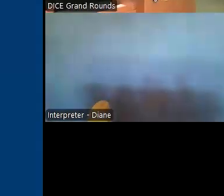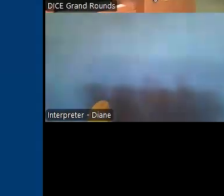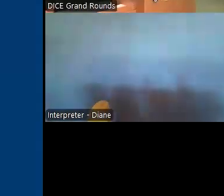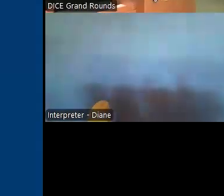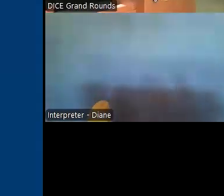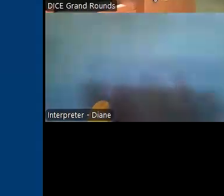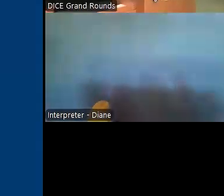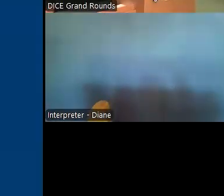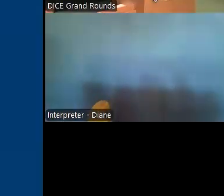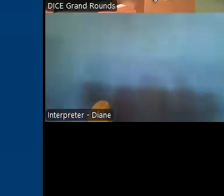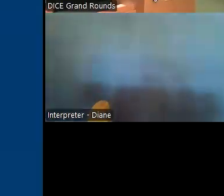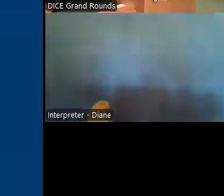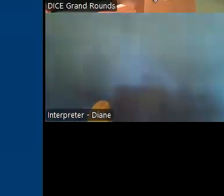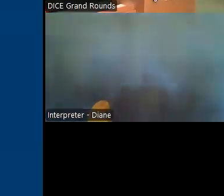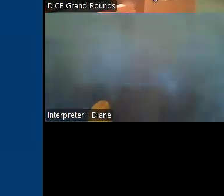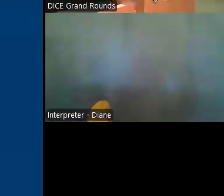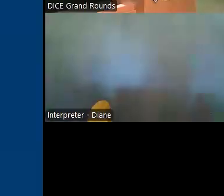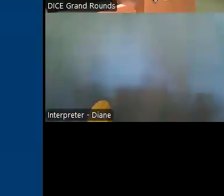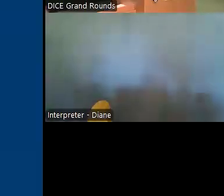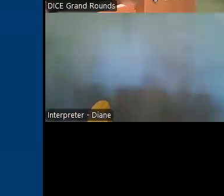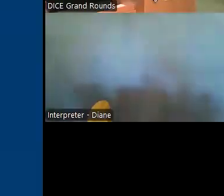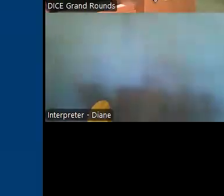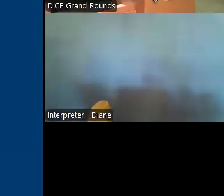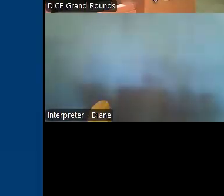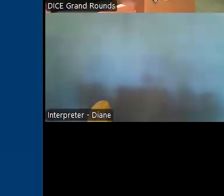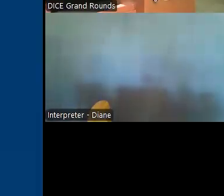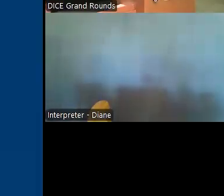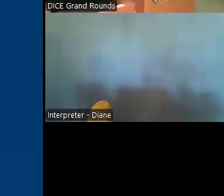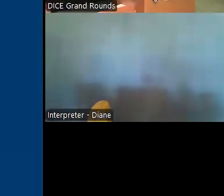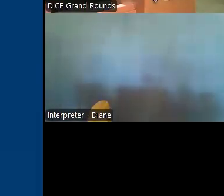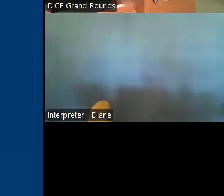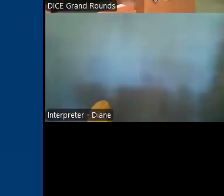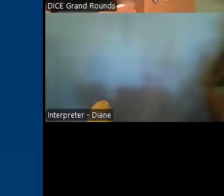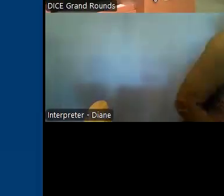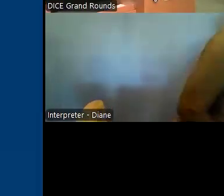well good afternoon everyone and thank you for joining us for our third installment of